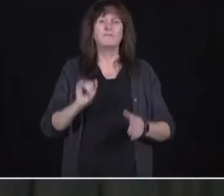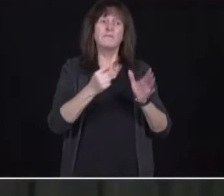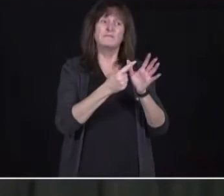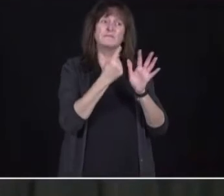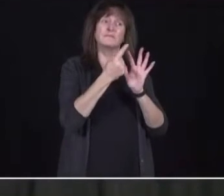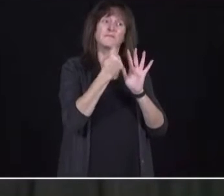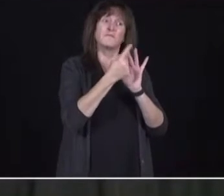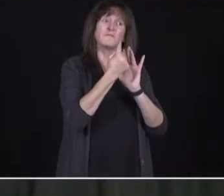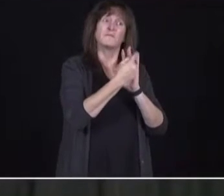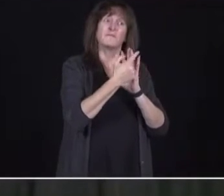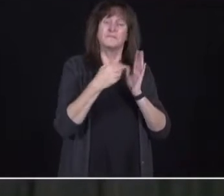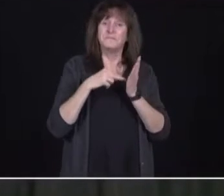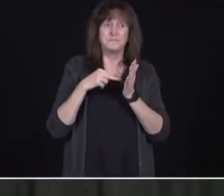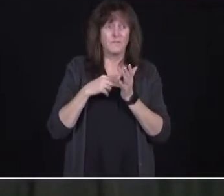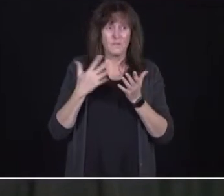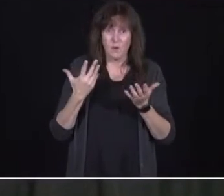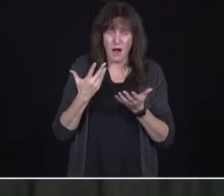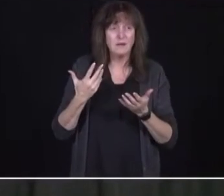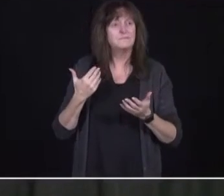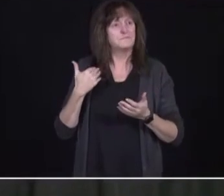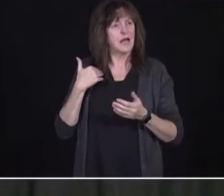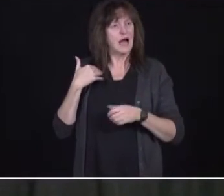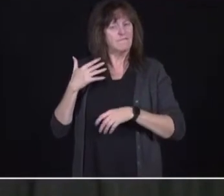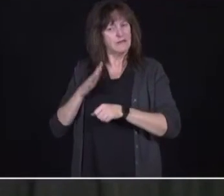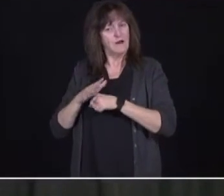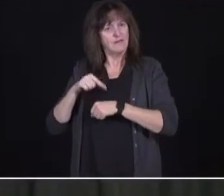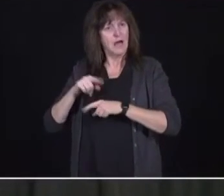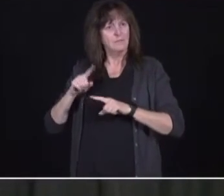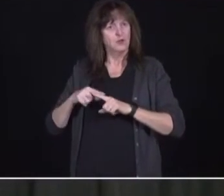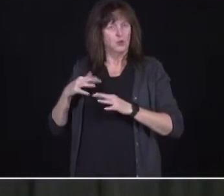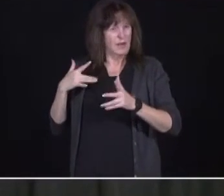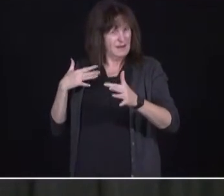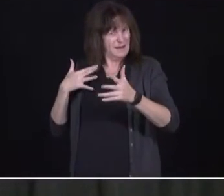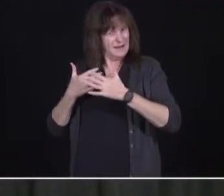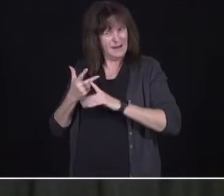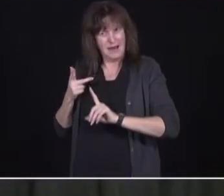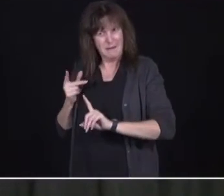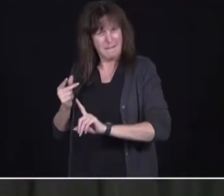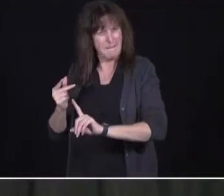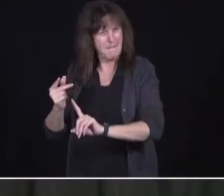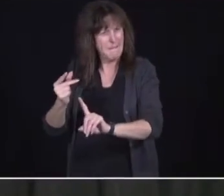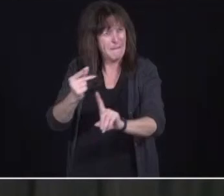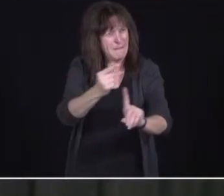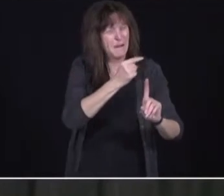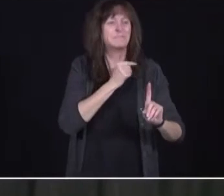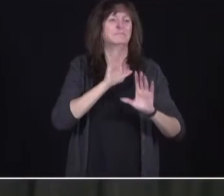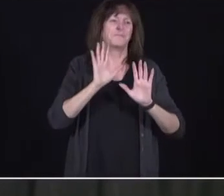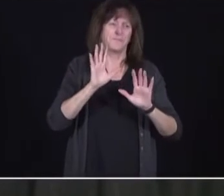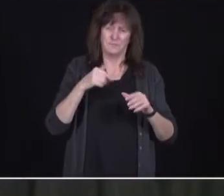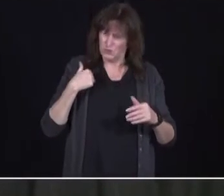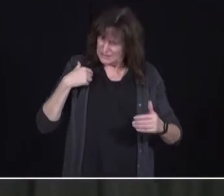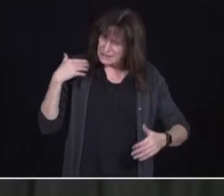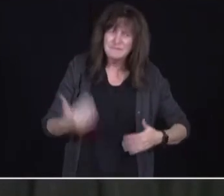runway we need to get vaccines to millions of people across our province. And we are moving at a rapid speed right now.